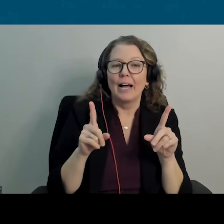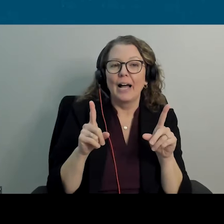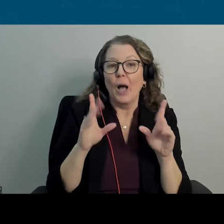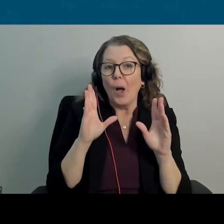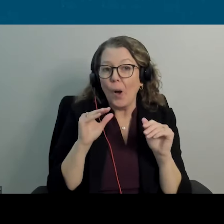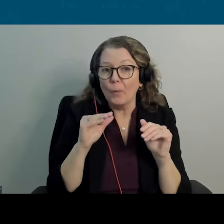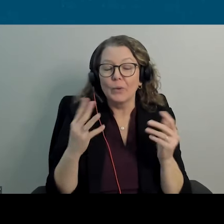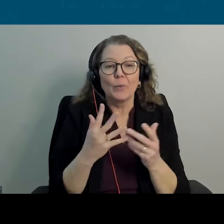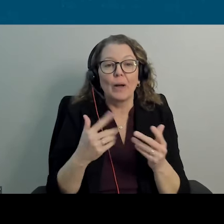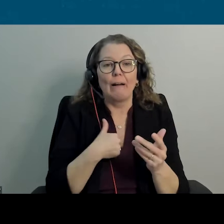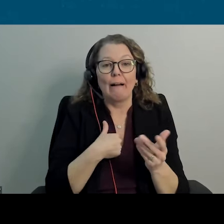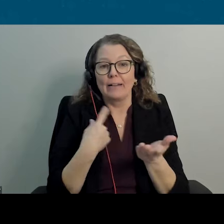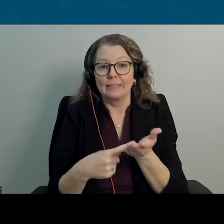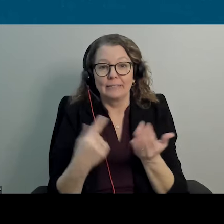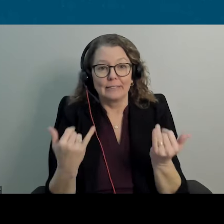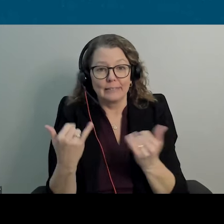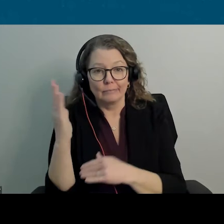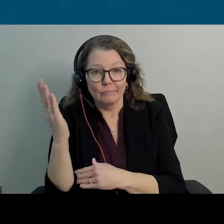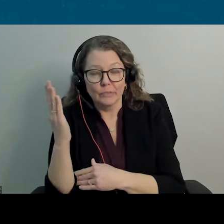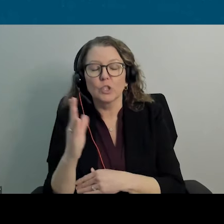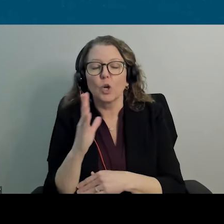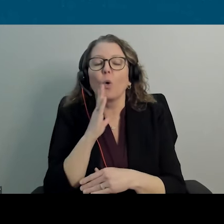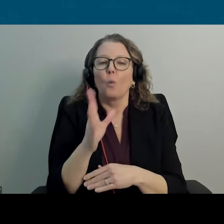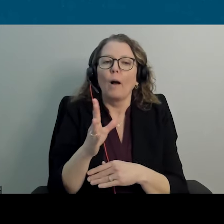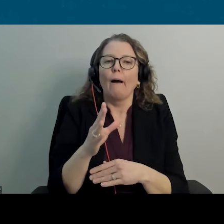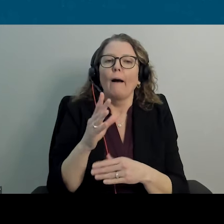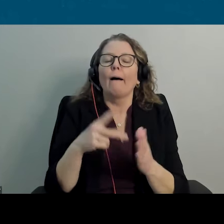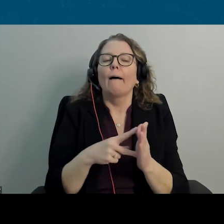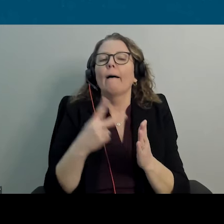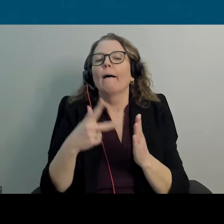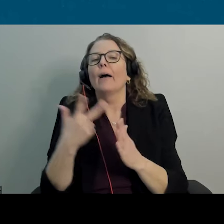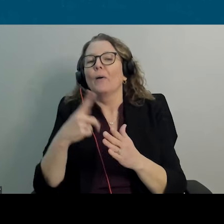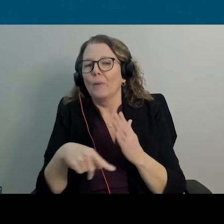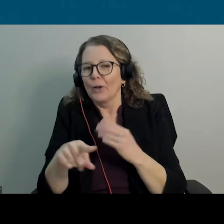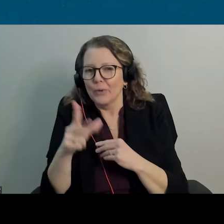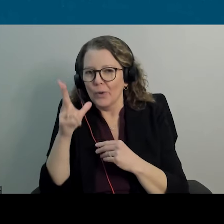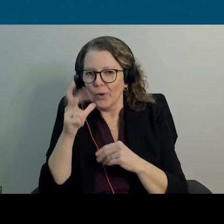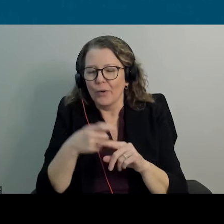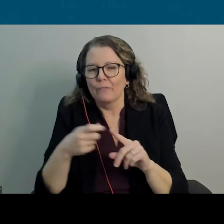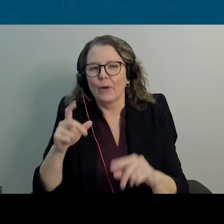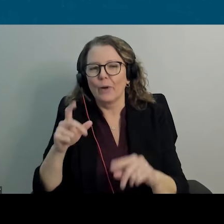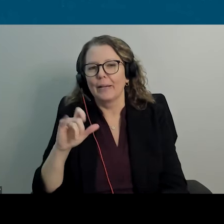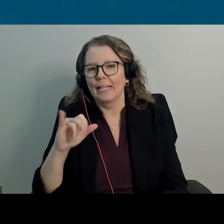in my presentation will echo some of the lessons that you heard from the keynote. And will leave breadcrumbs